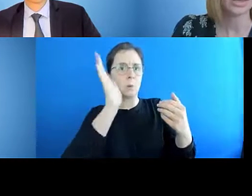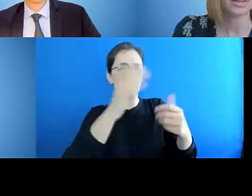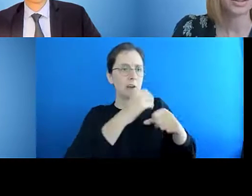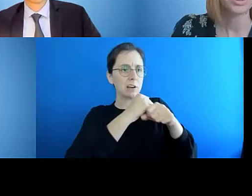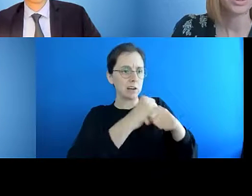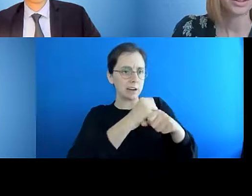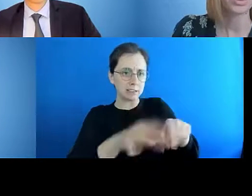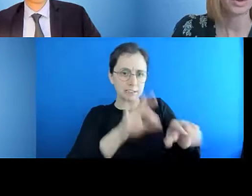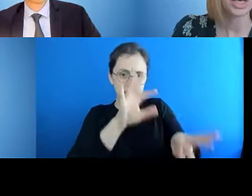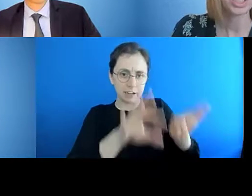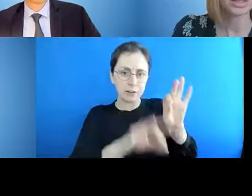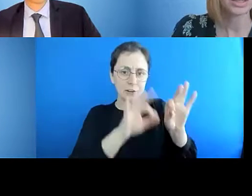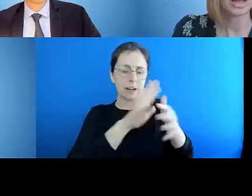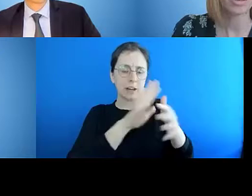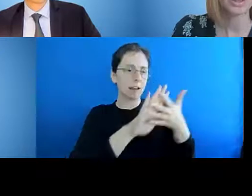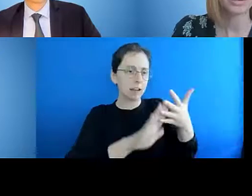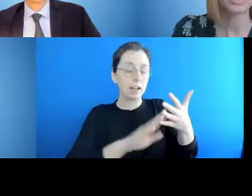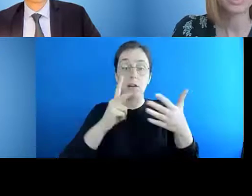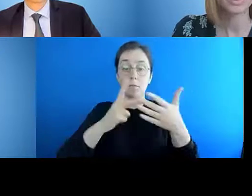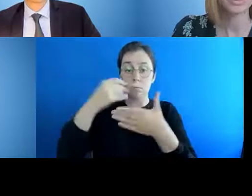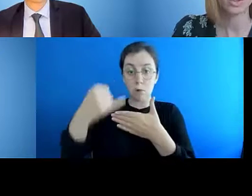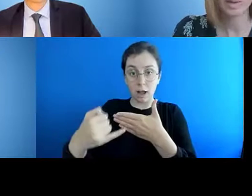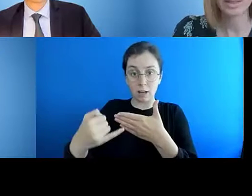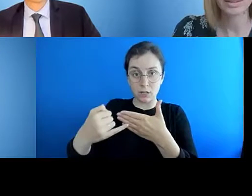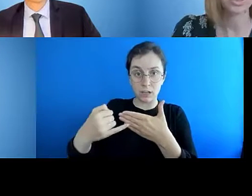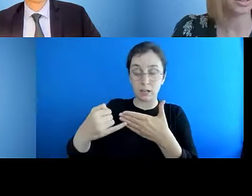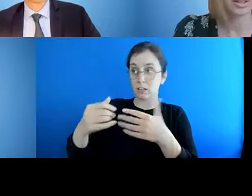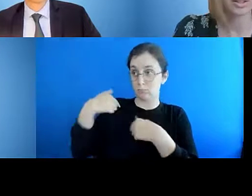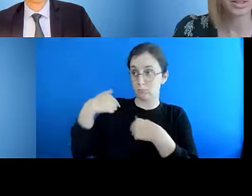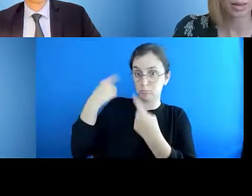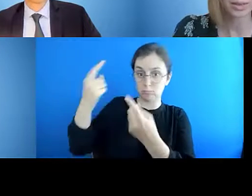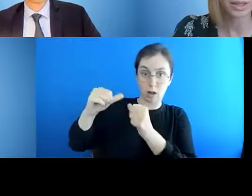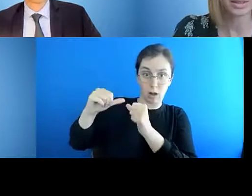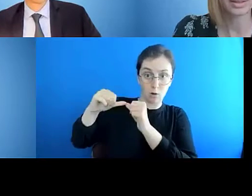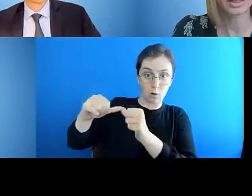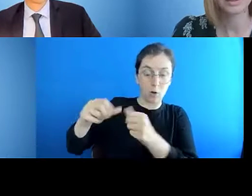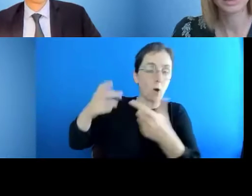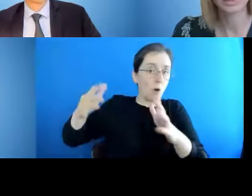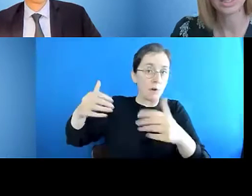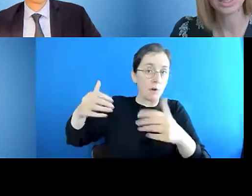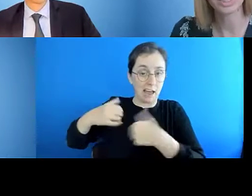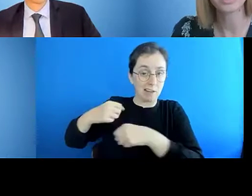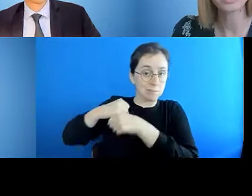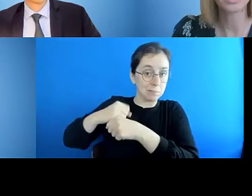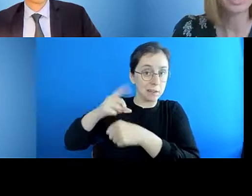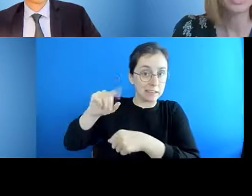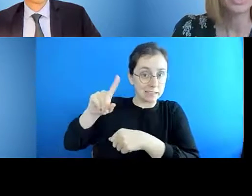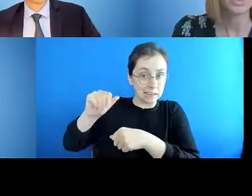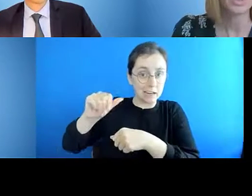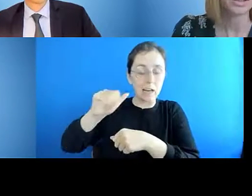and for projects that have been ongoing and generated some data and will continue to add to that,